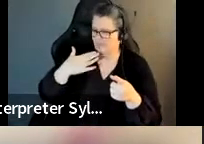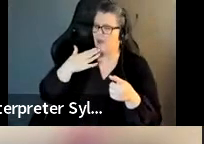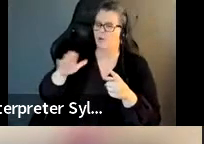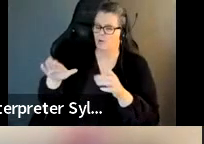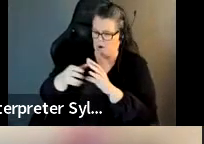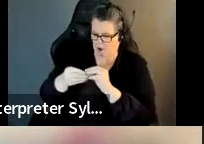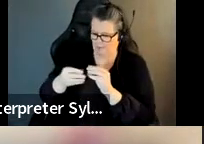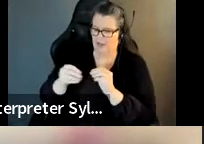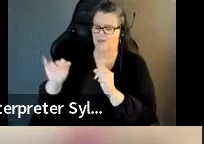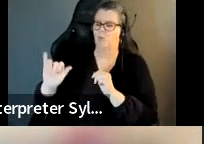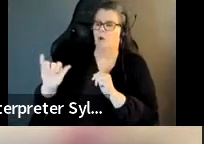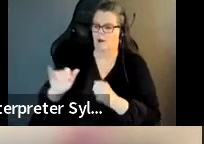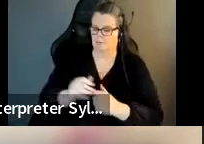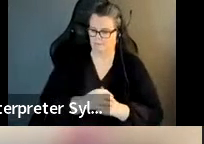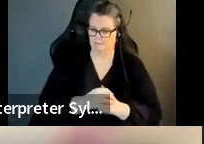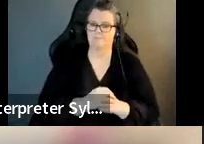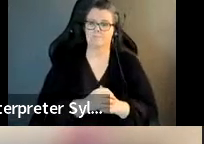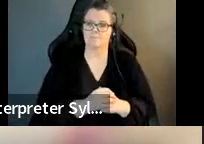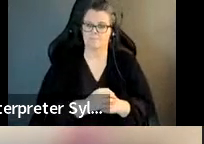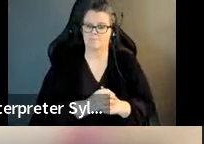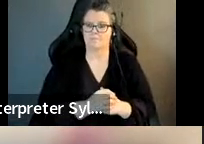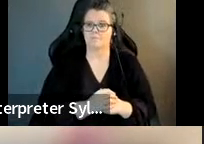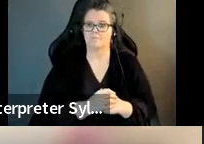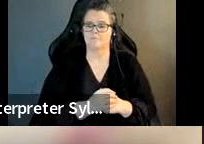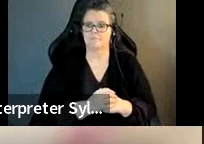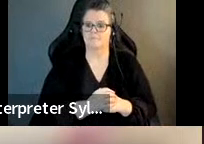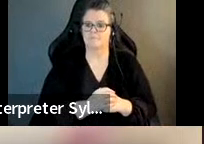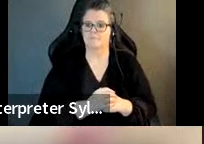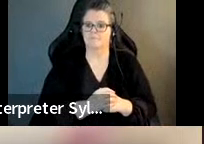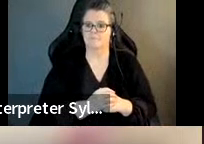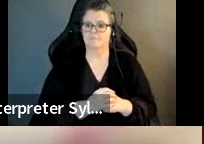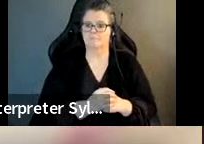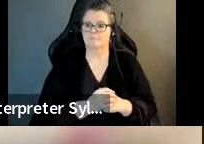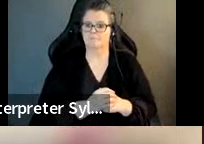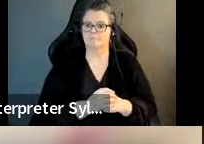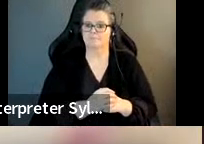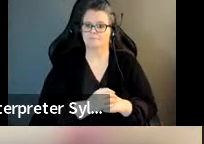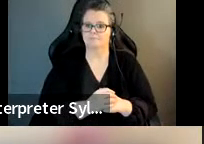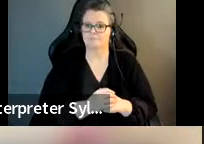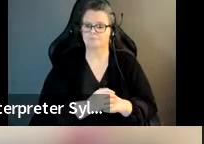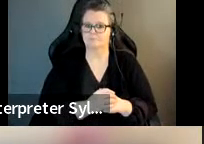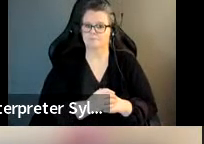Okay, so we're going to just leave it open for another minute.